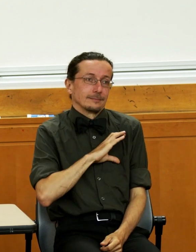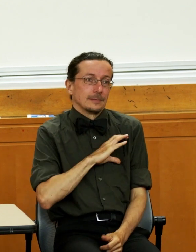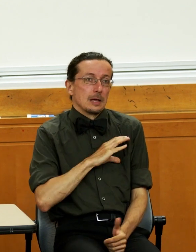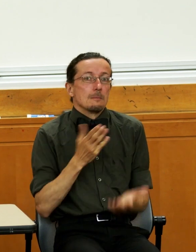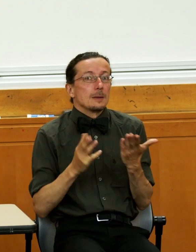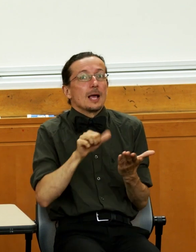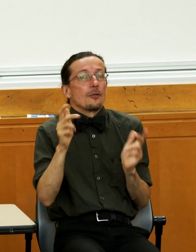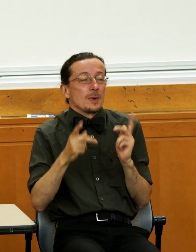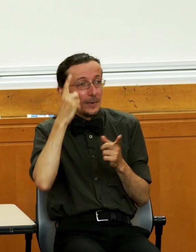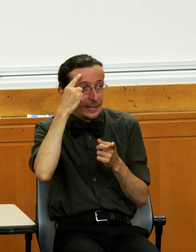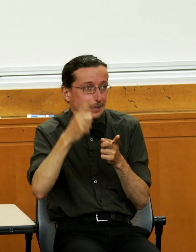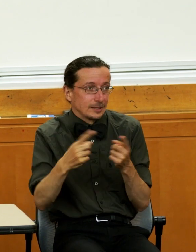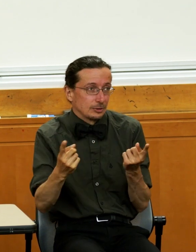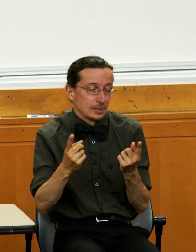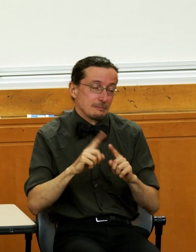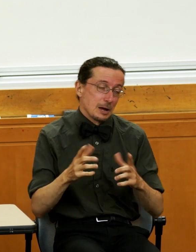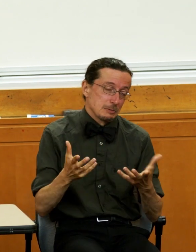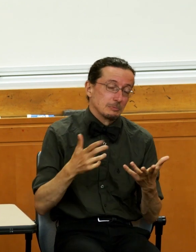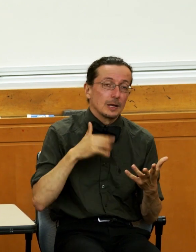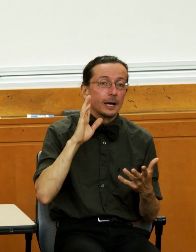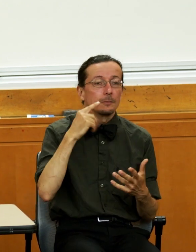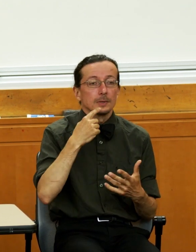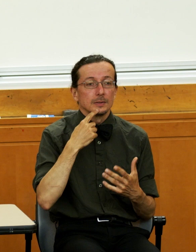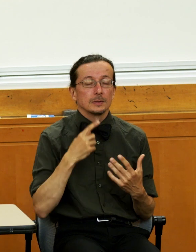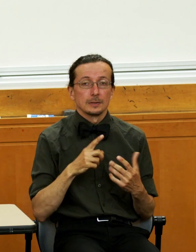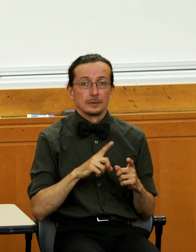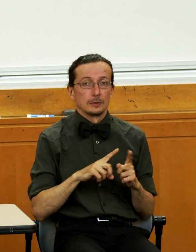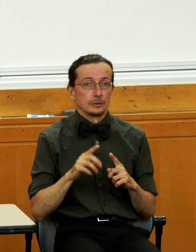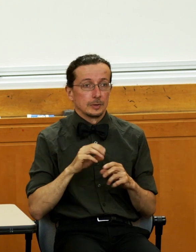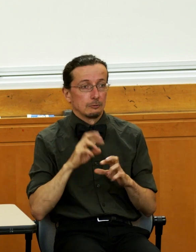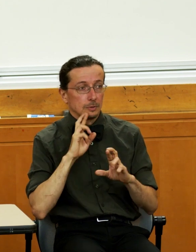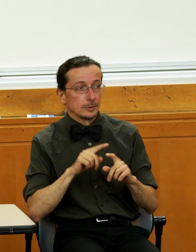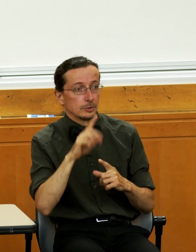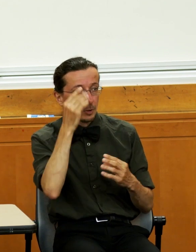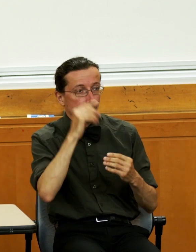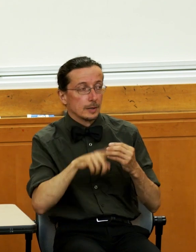else feel better and I'll say that, and also in response to your thoughts about what, you know,